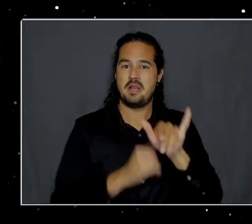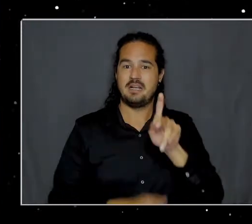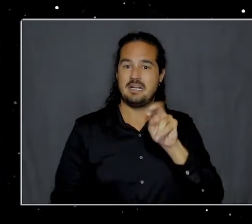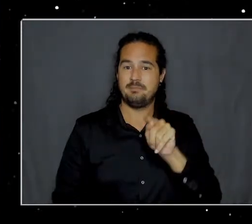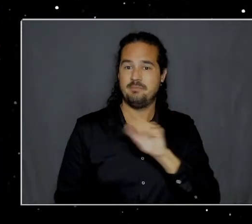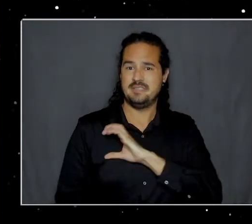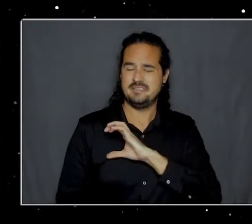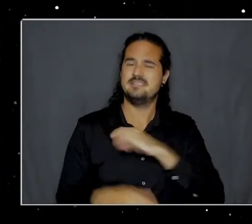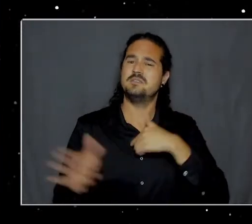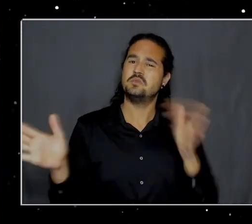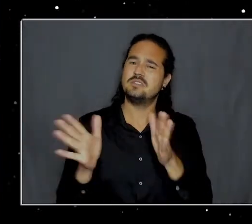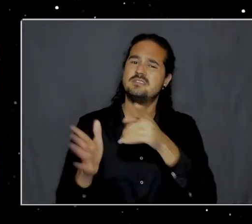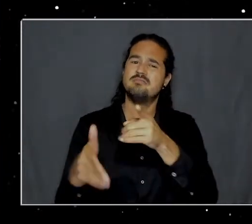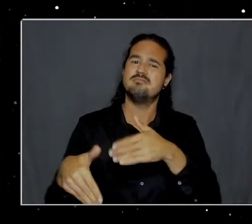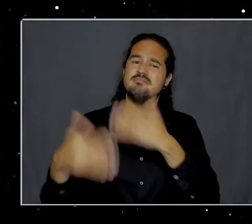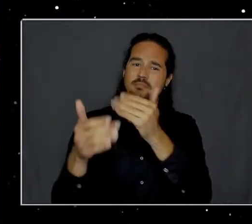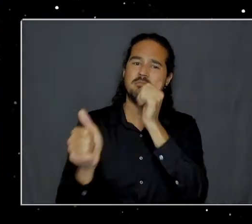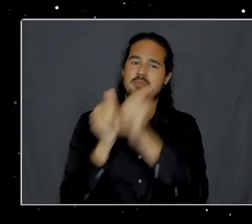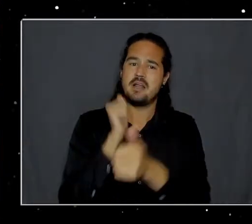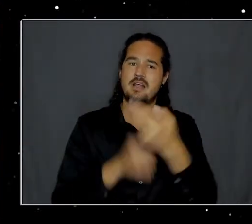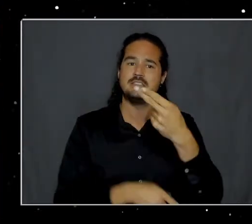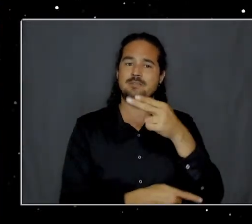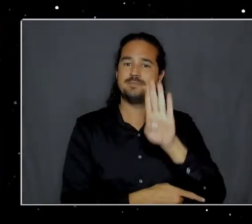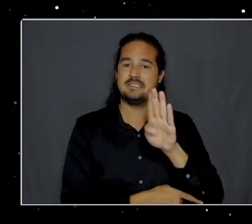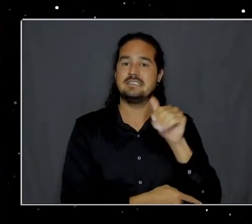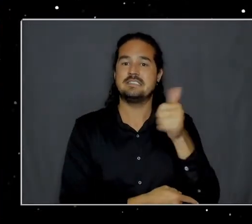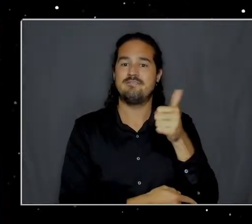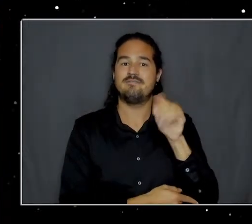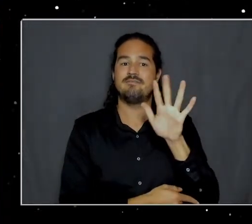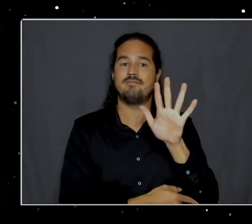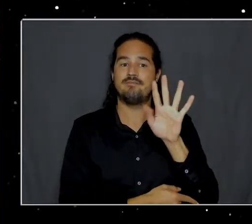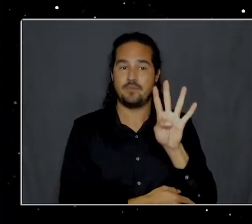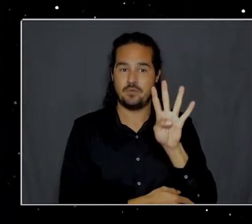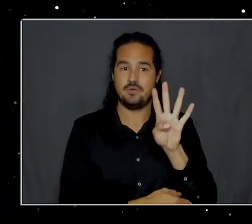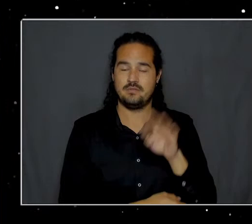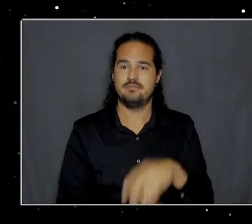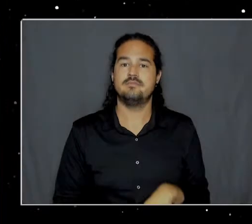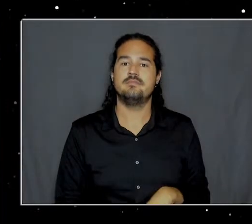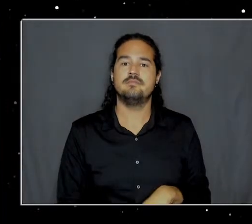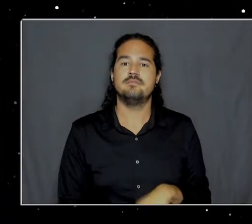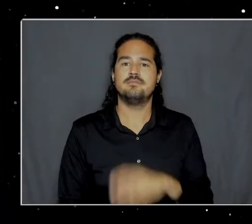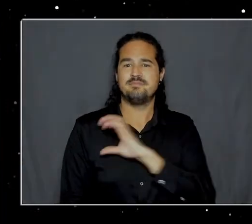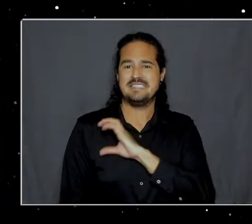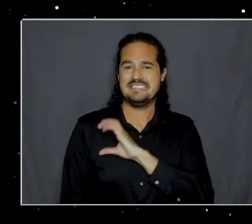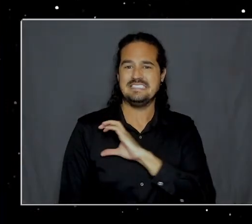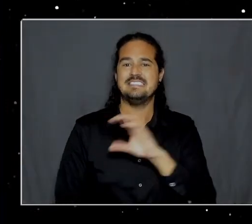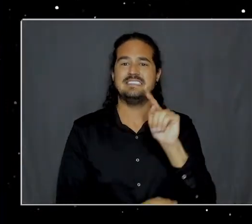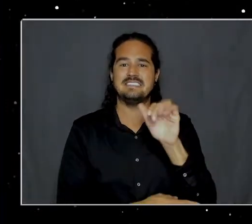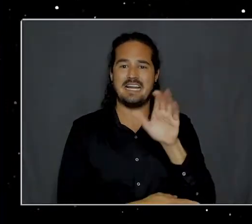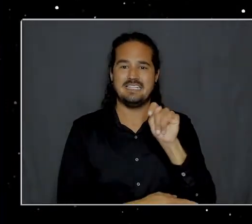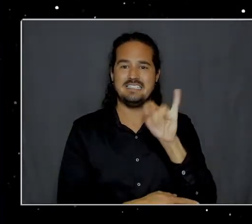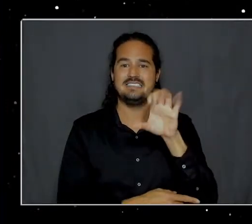DOING AND JUST LISTEN. SONIA JOSEPH: MY NAME IS SONIA JOSEPH.